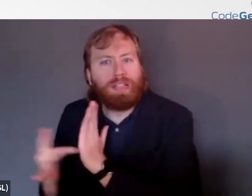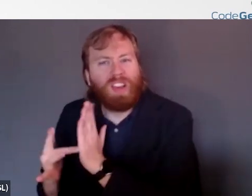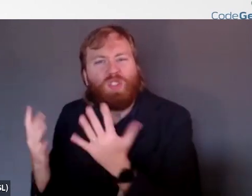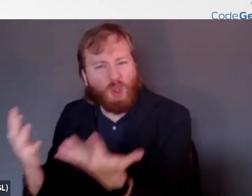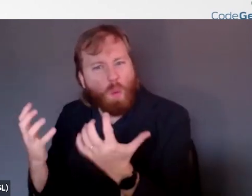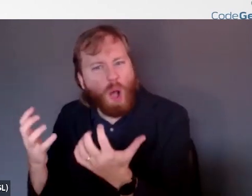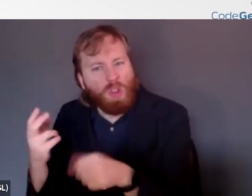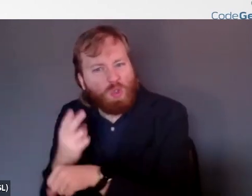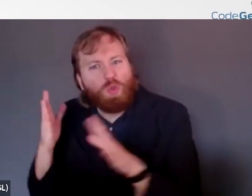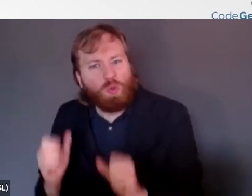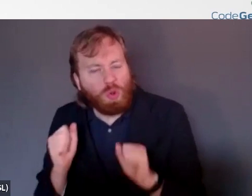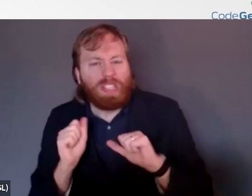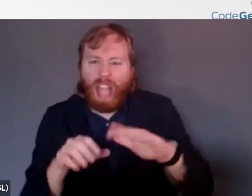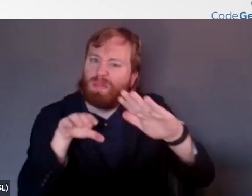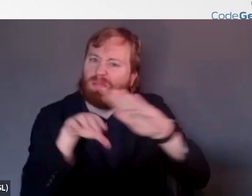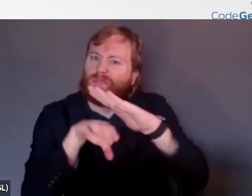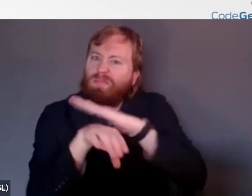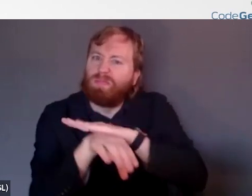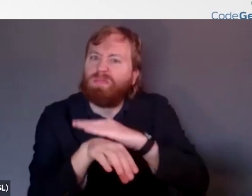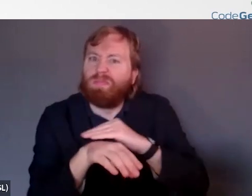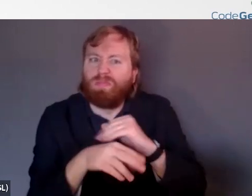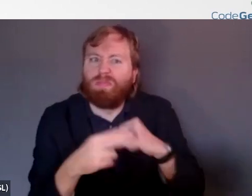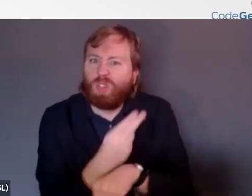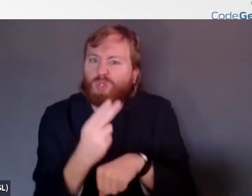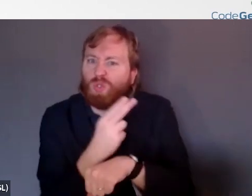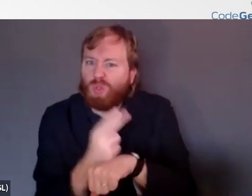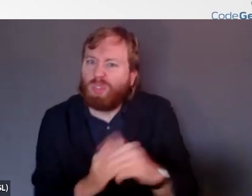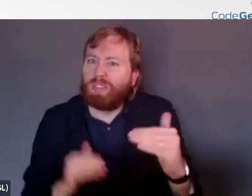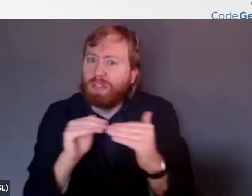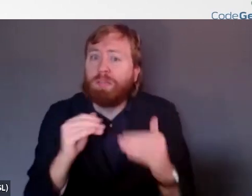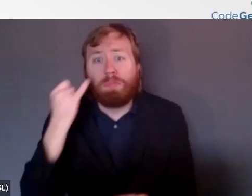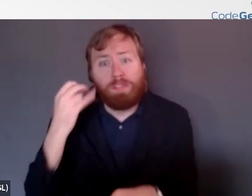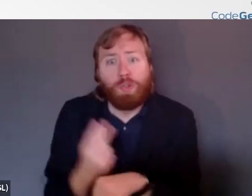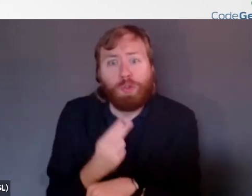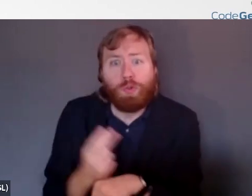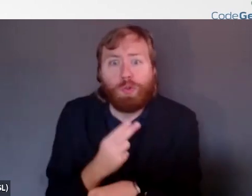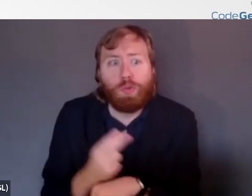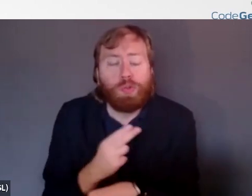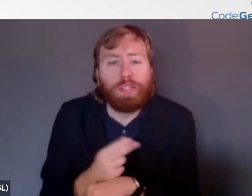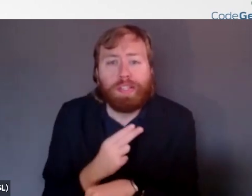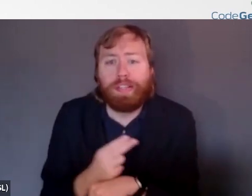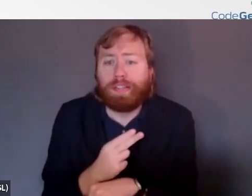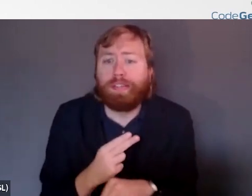If they're using a desktop browser with a mouse, it should be as usable as possible.